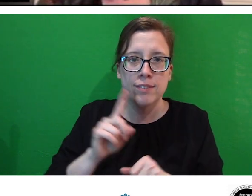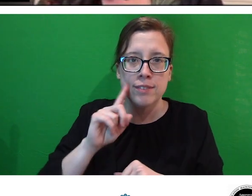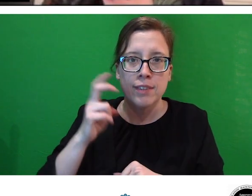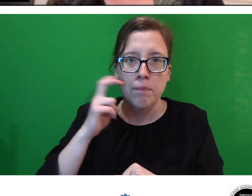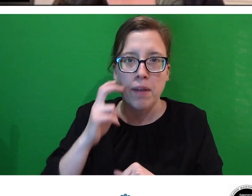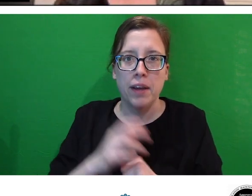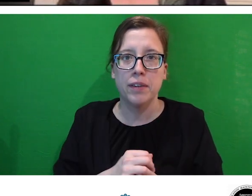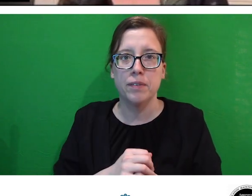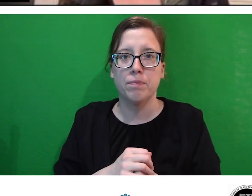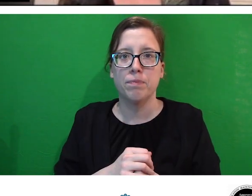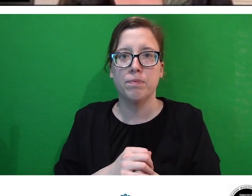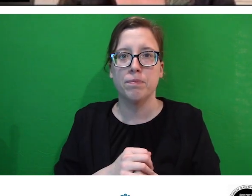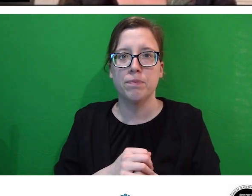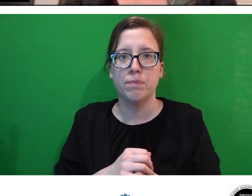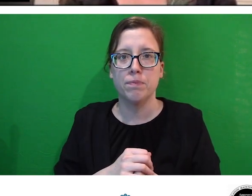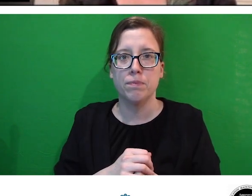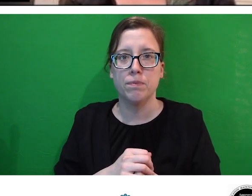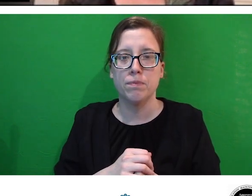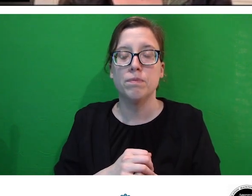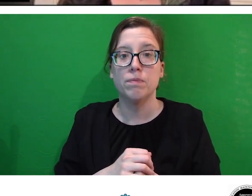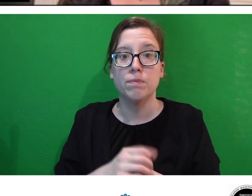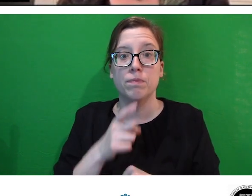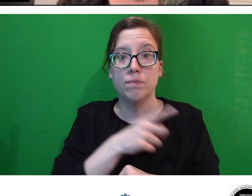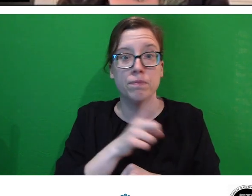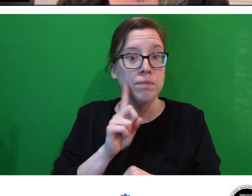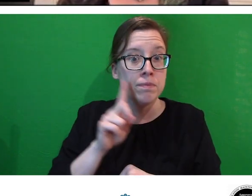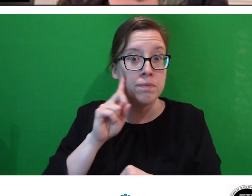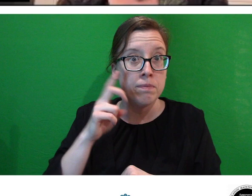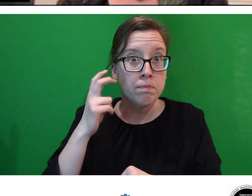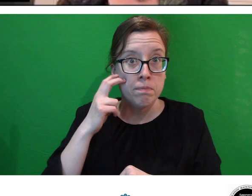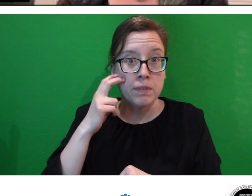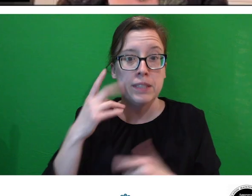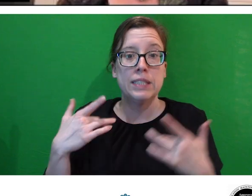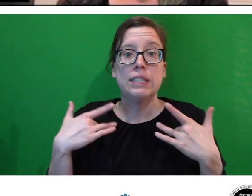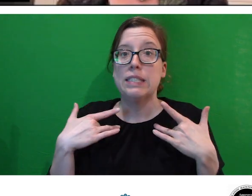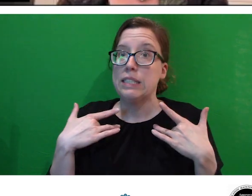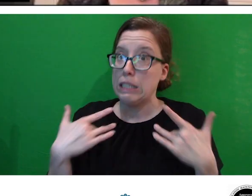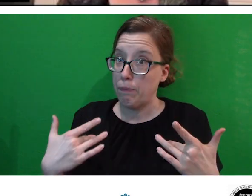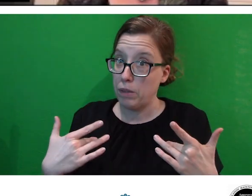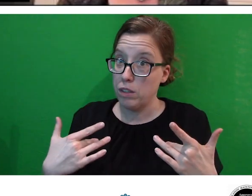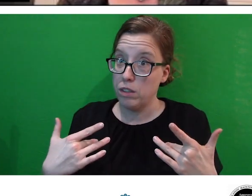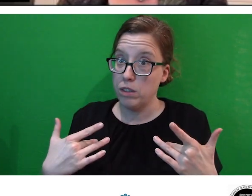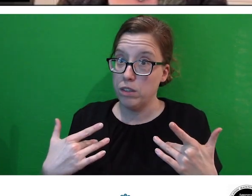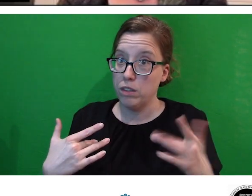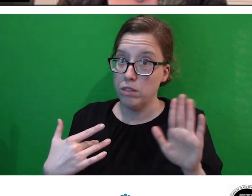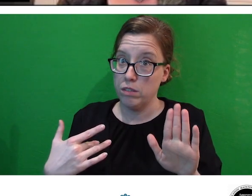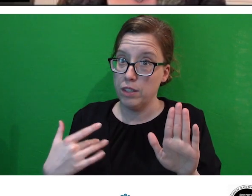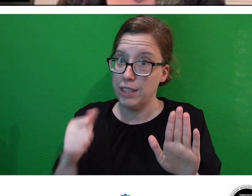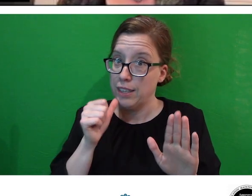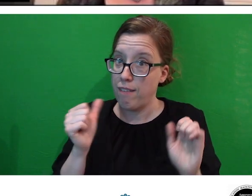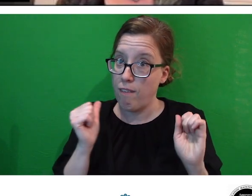is, okay, what are their unique learning needs and behaviors of kids with deafblindness?